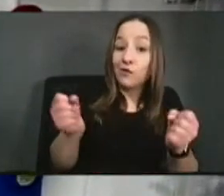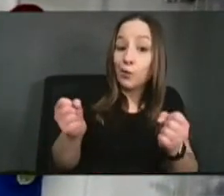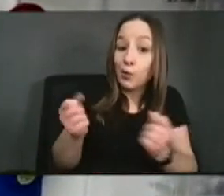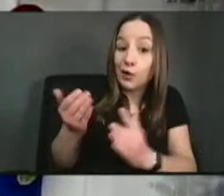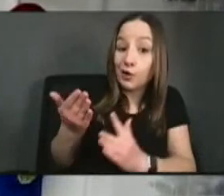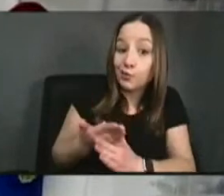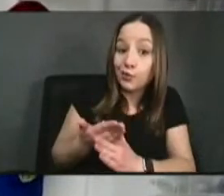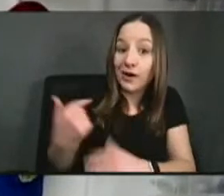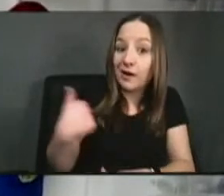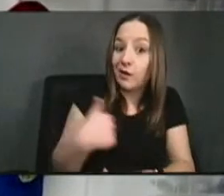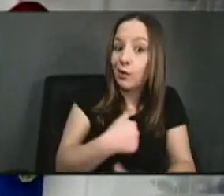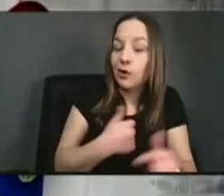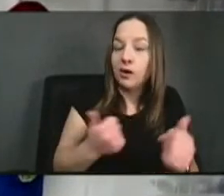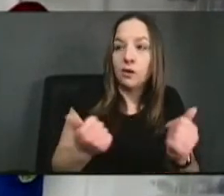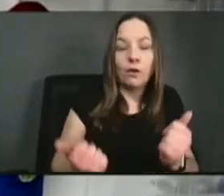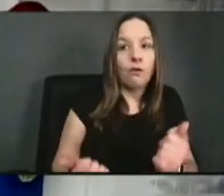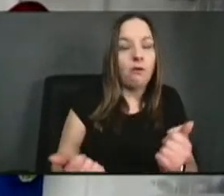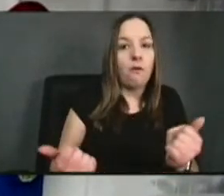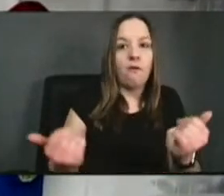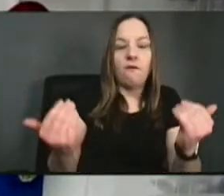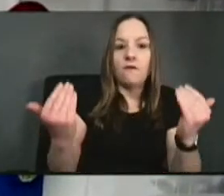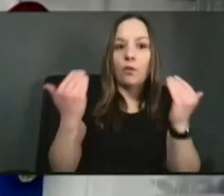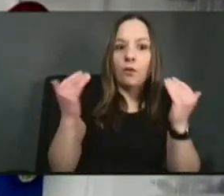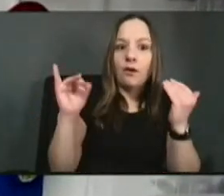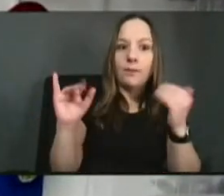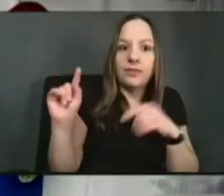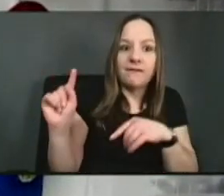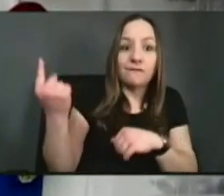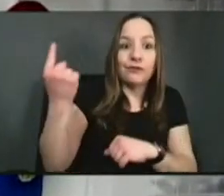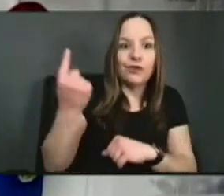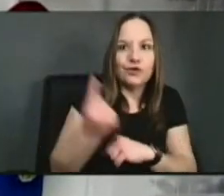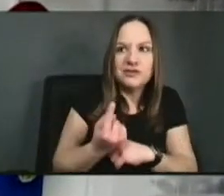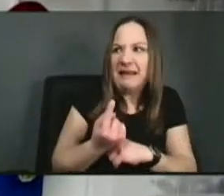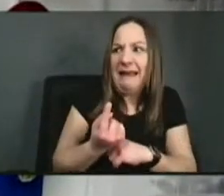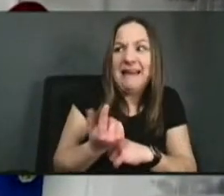back after winter break, we were